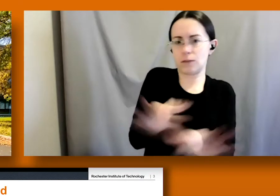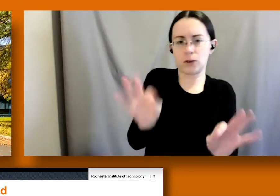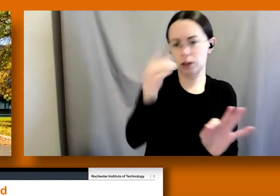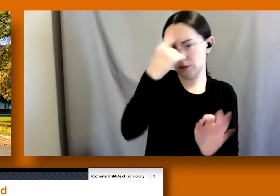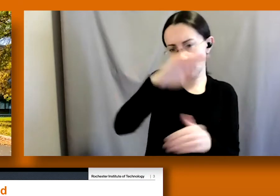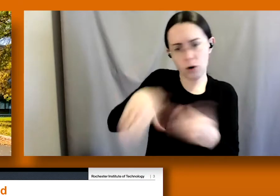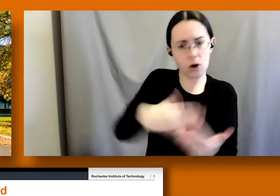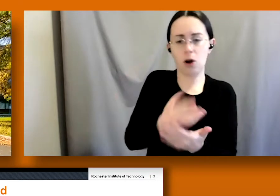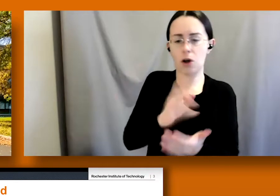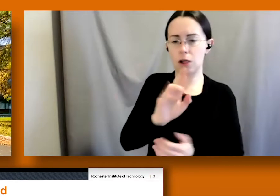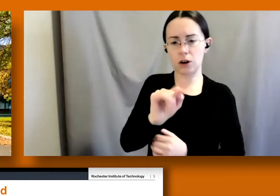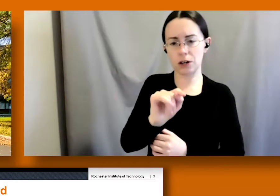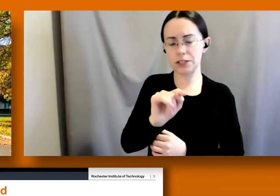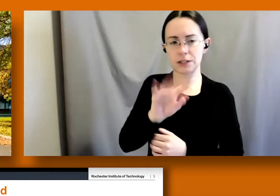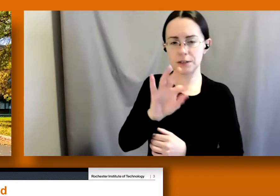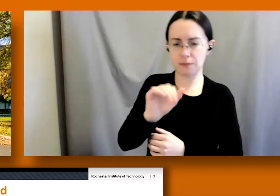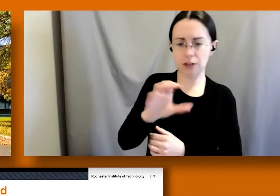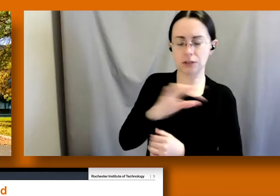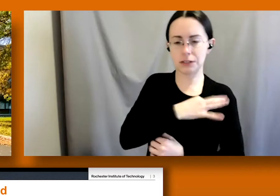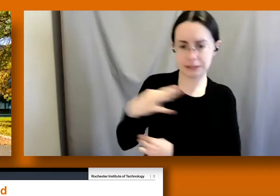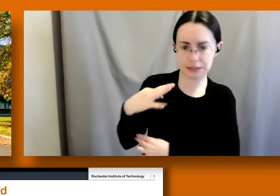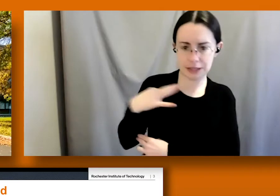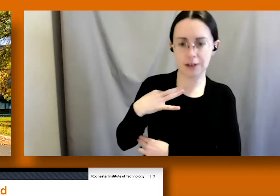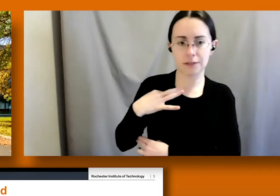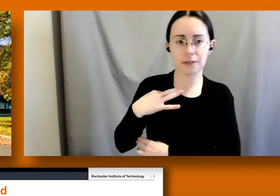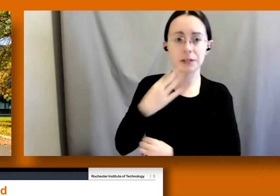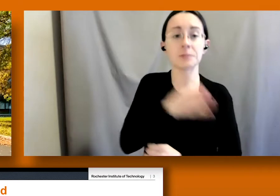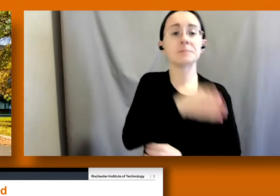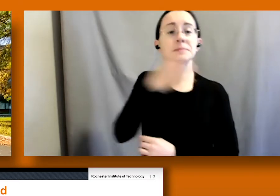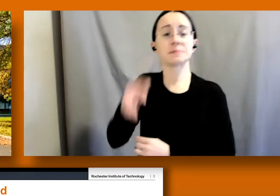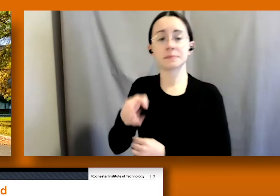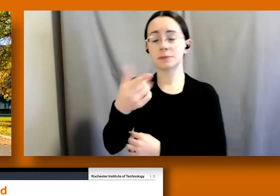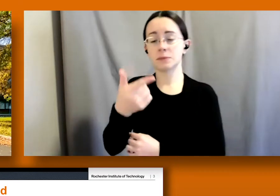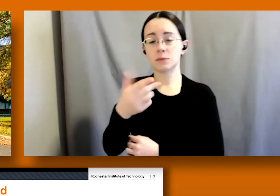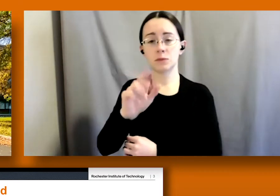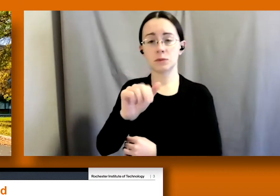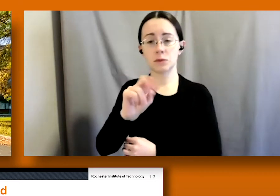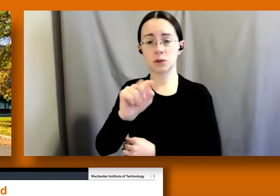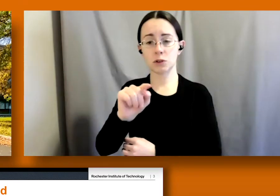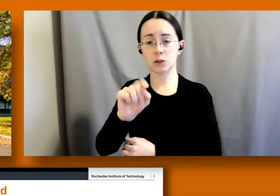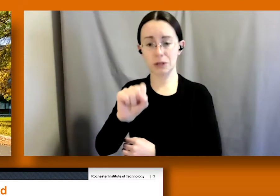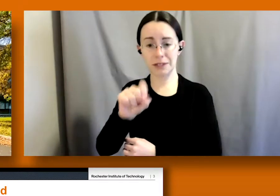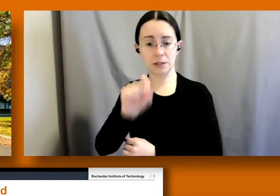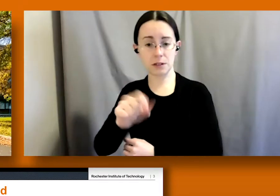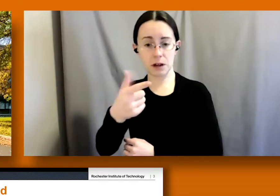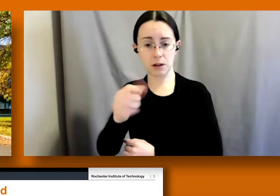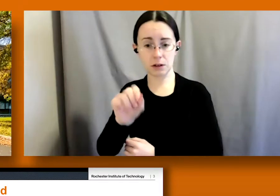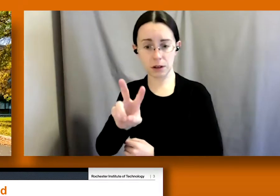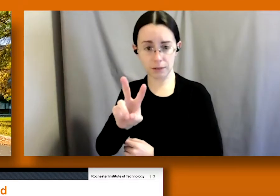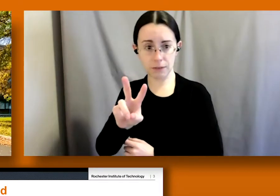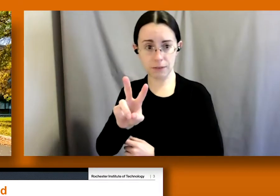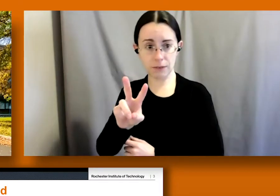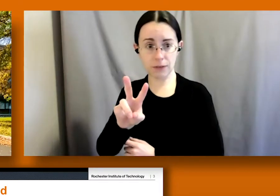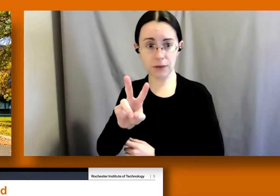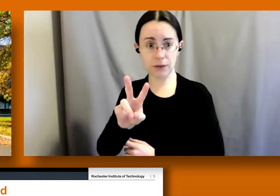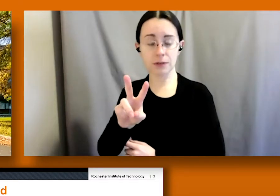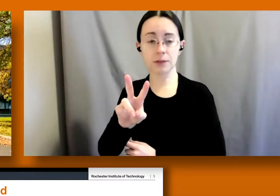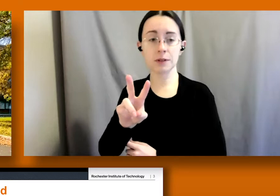Um, there are services such as grants.gov... um...